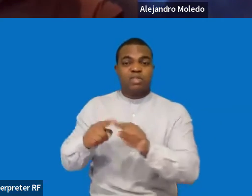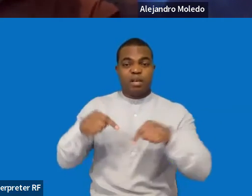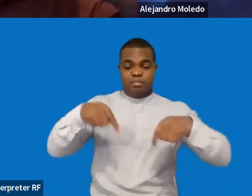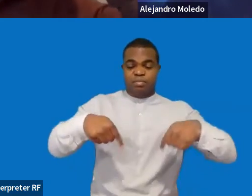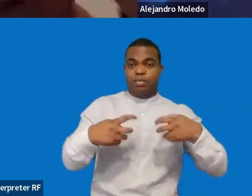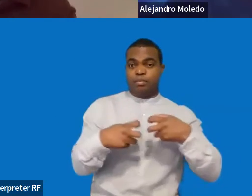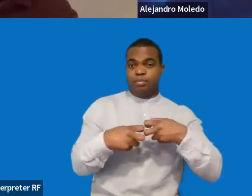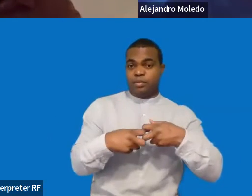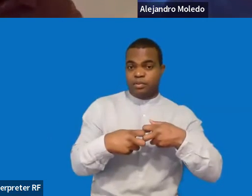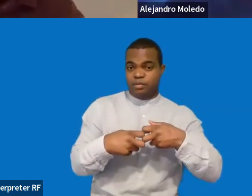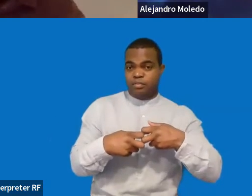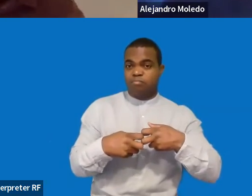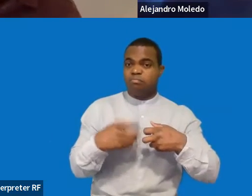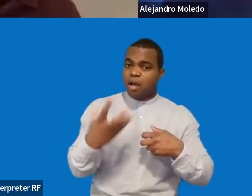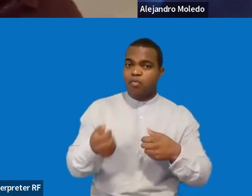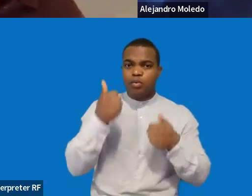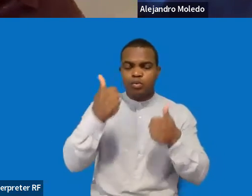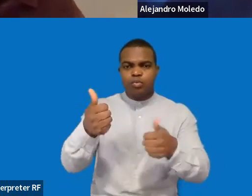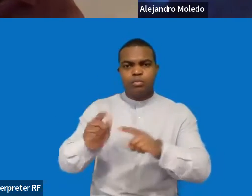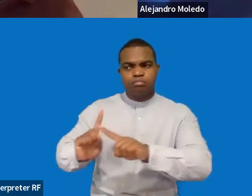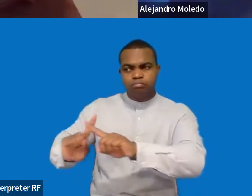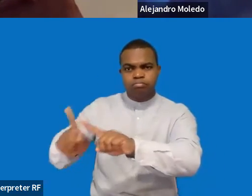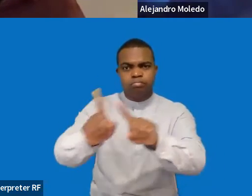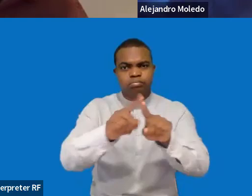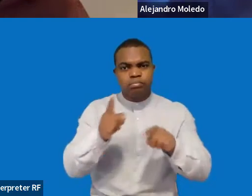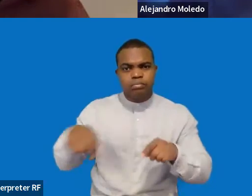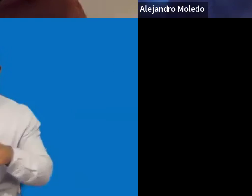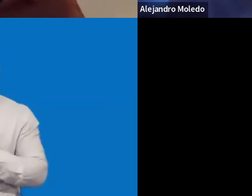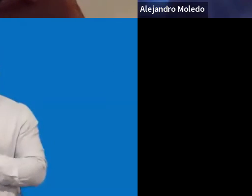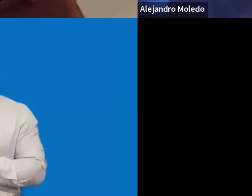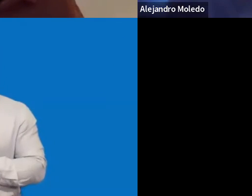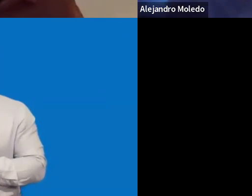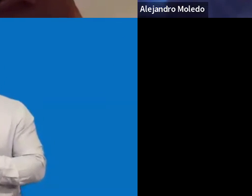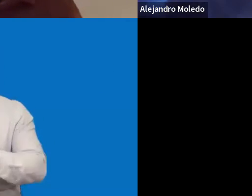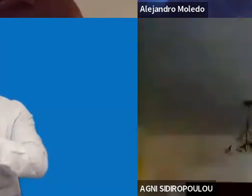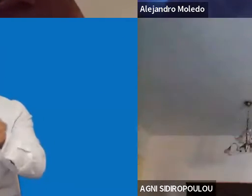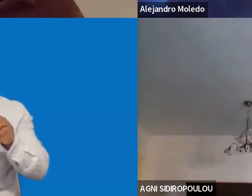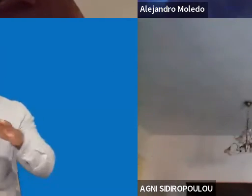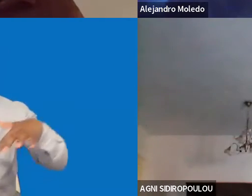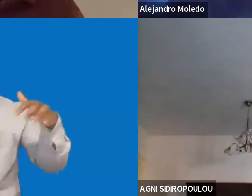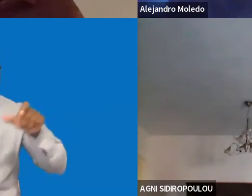in the European Parliament, but it's a little more tricky with the national governments.